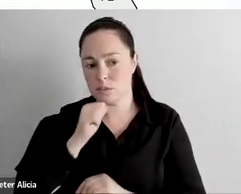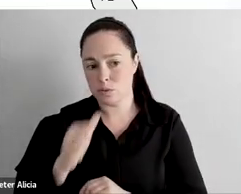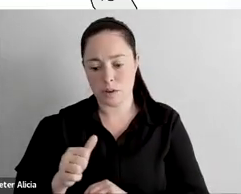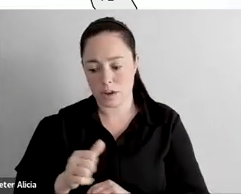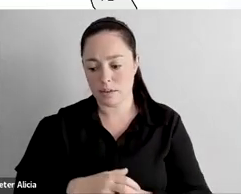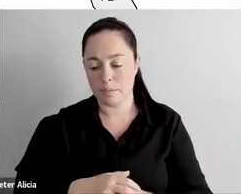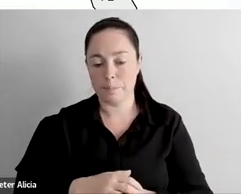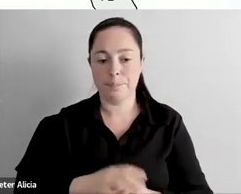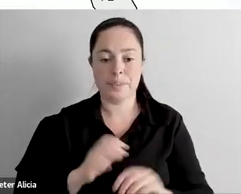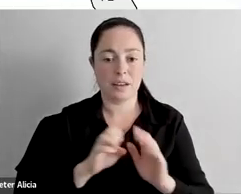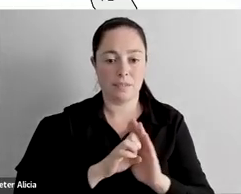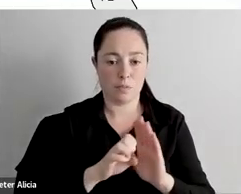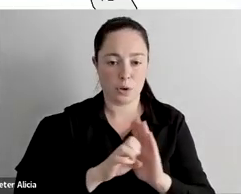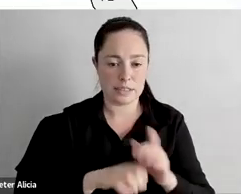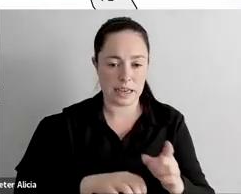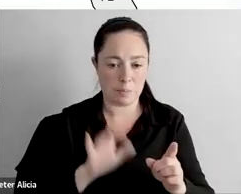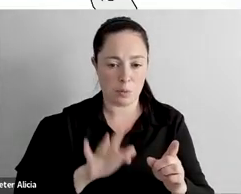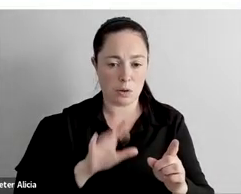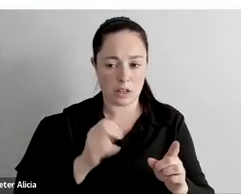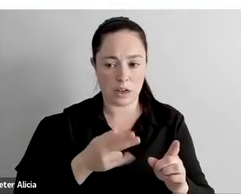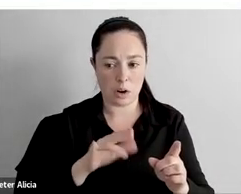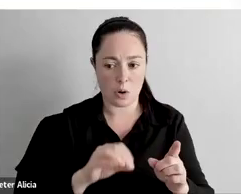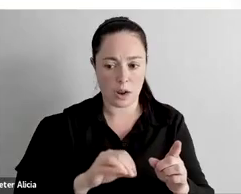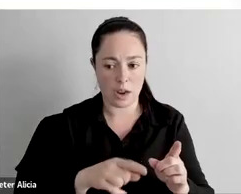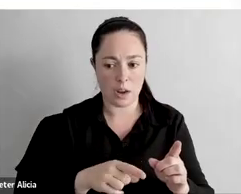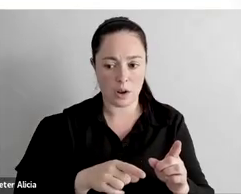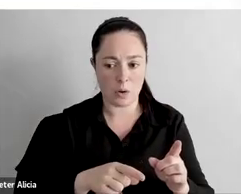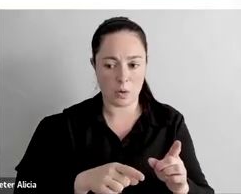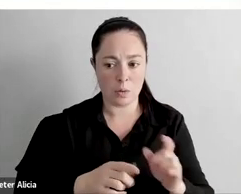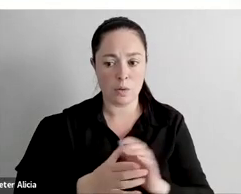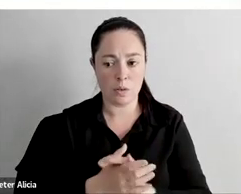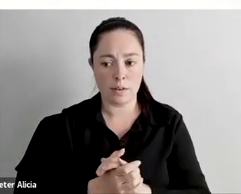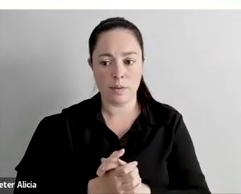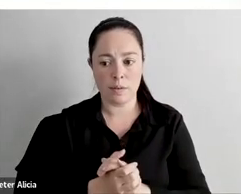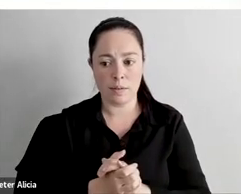example, let's click on Ohio and when you click on